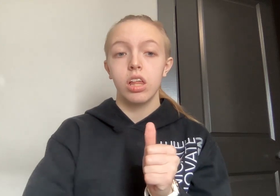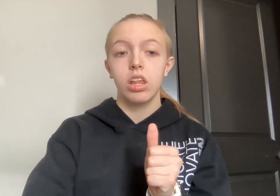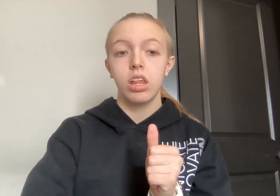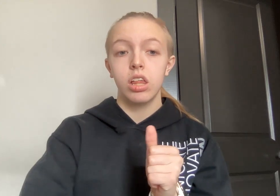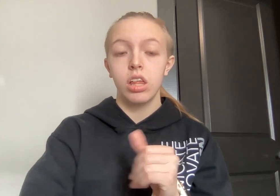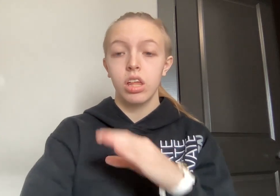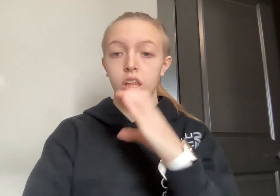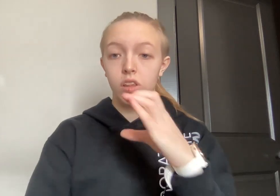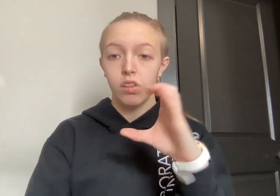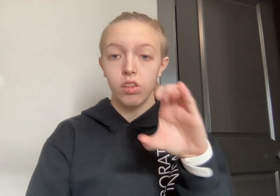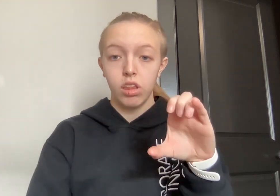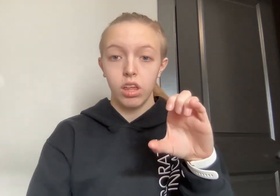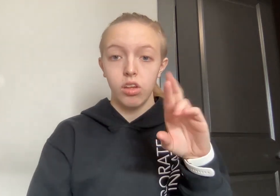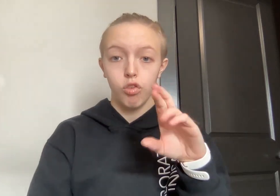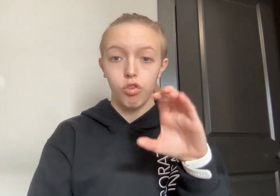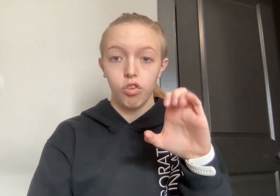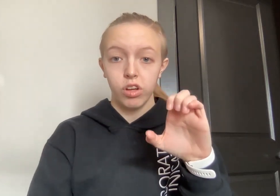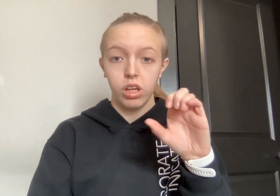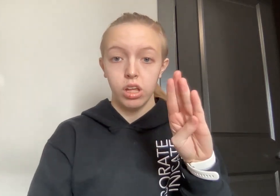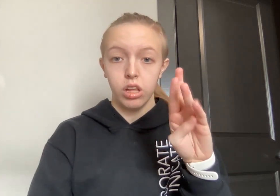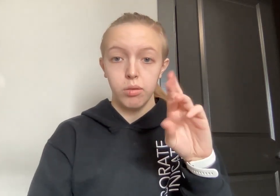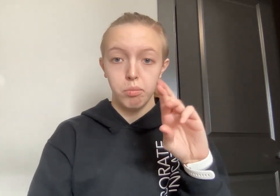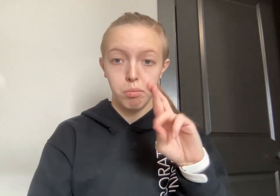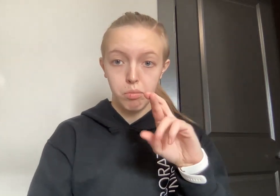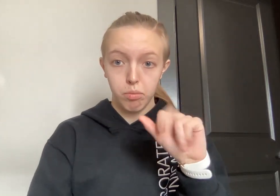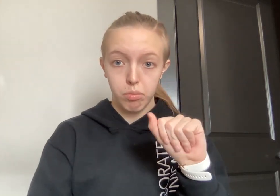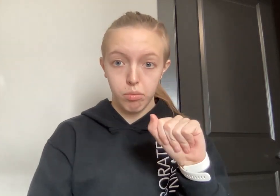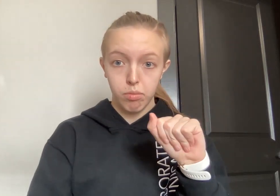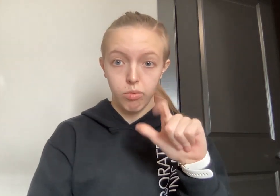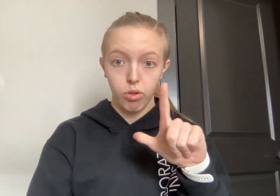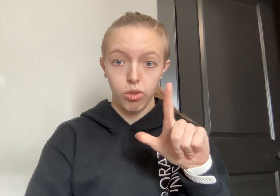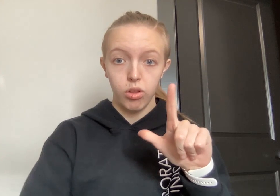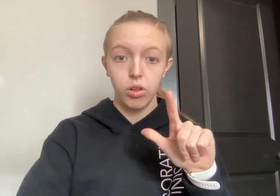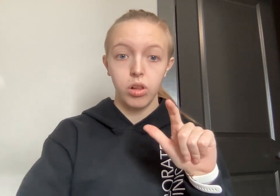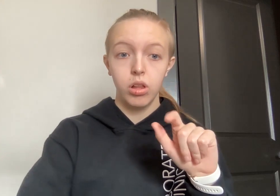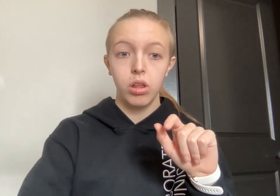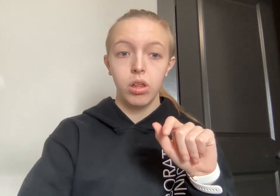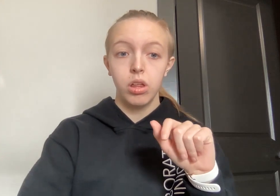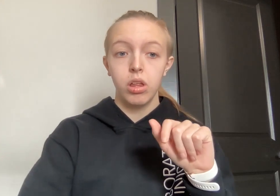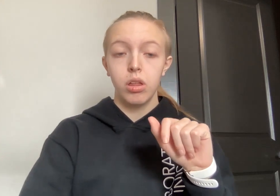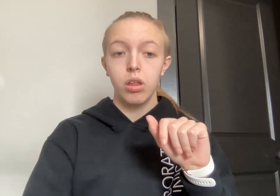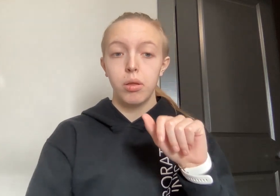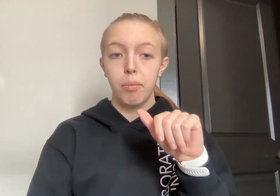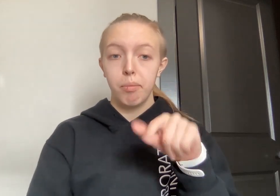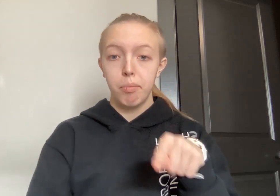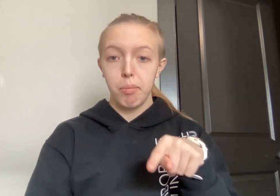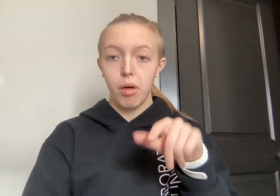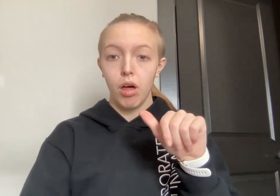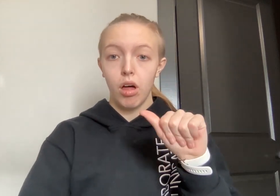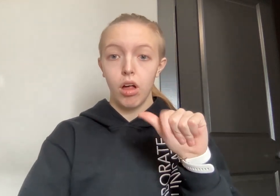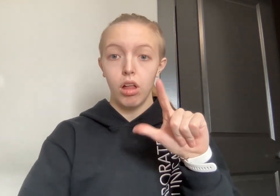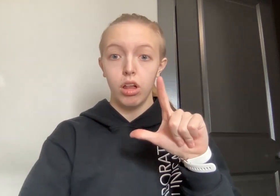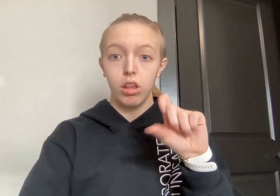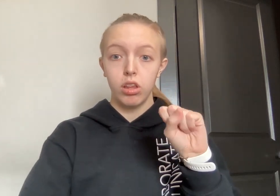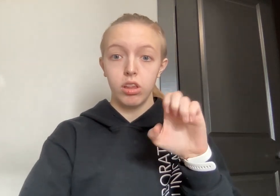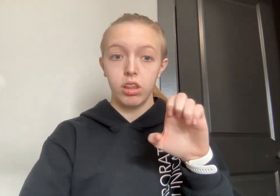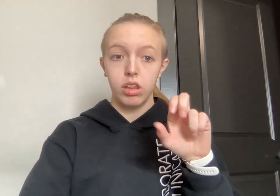cerebral palsey